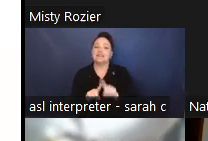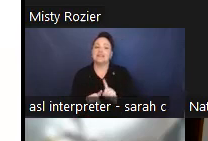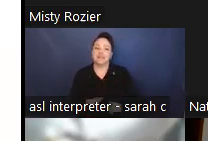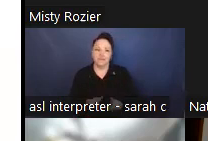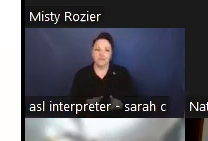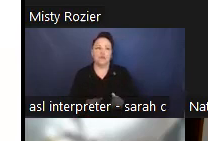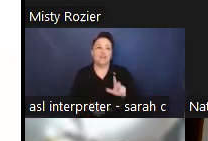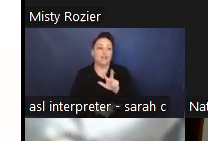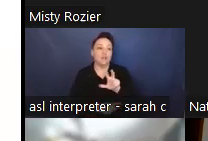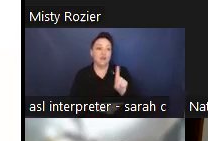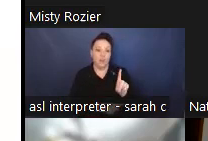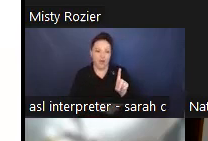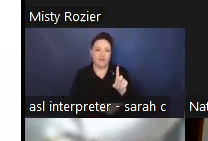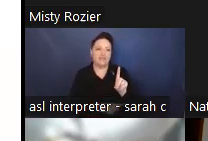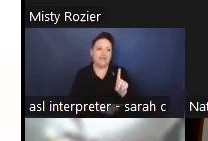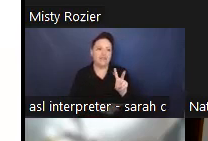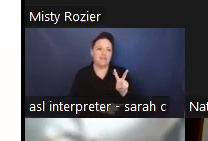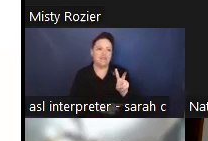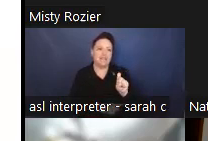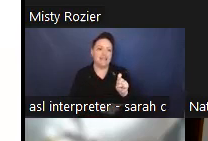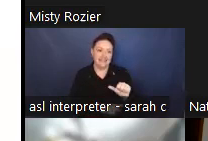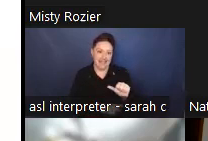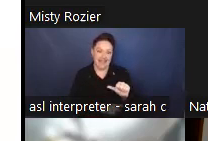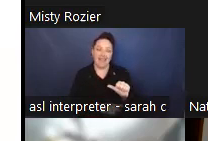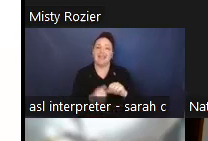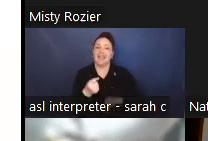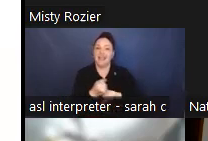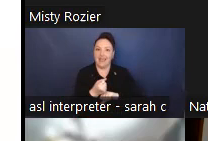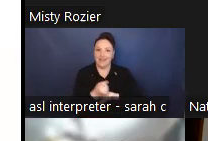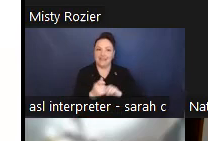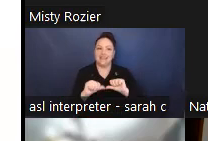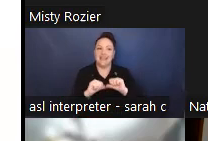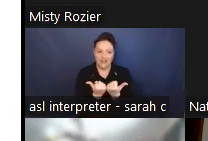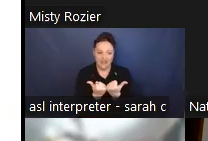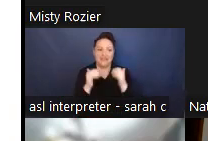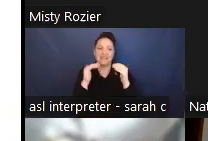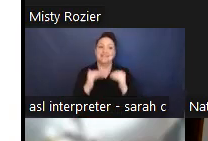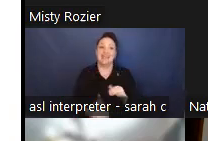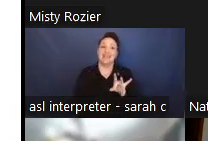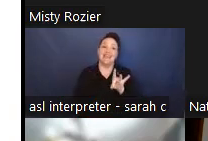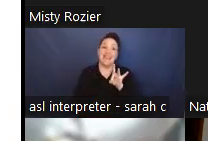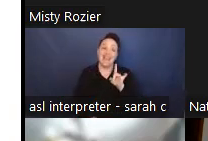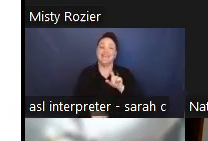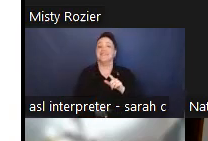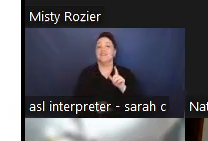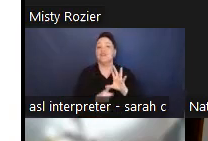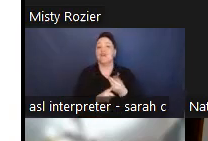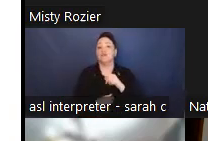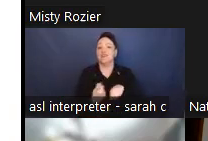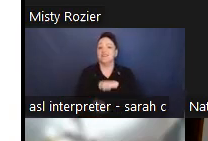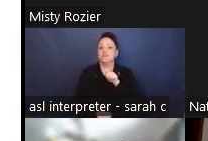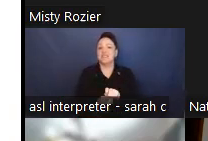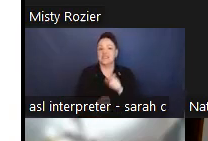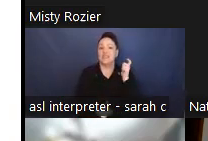And we also were able to grant eight culturally specific grants to domestic violence organizations